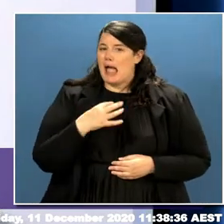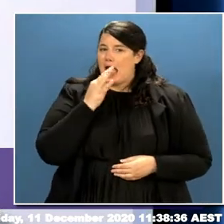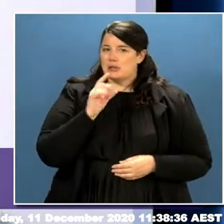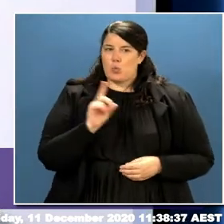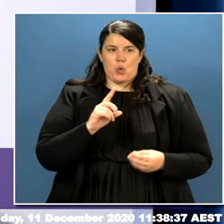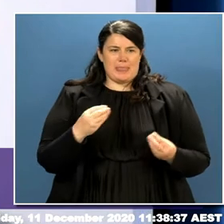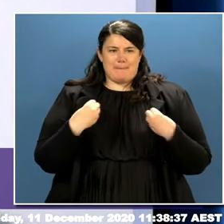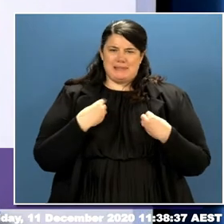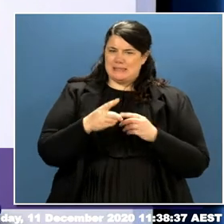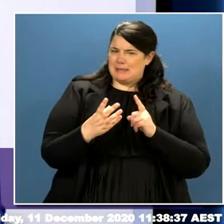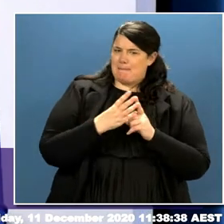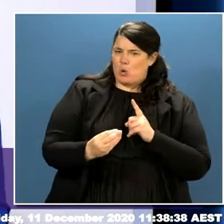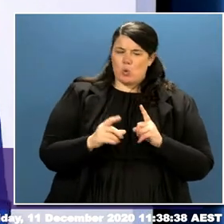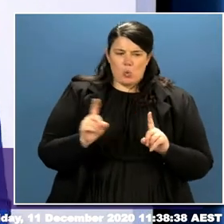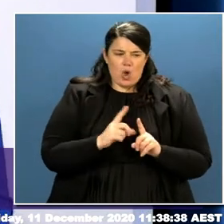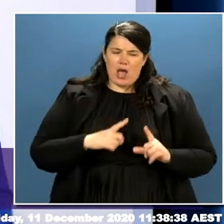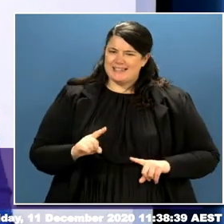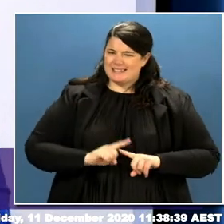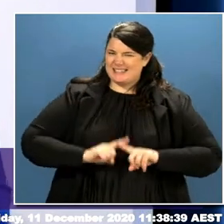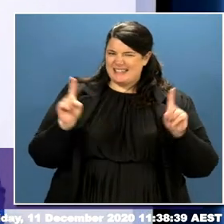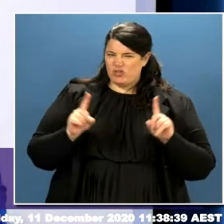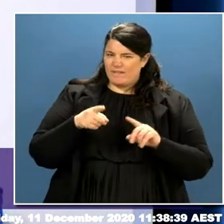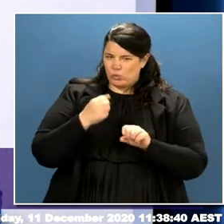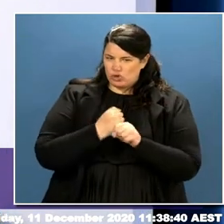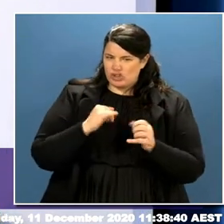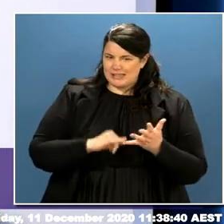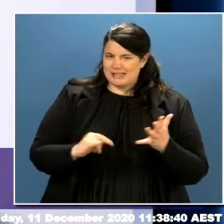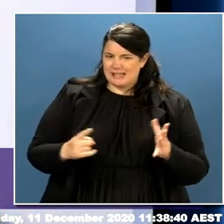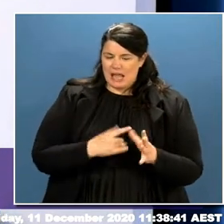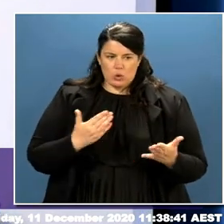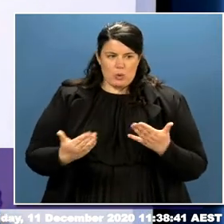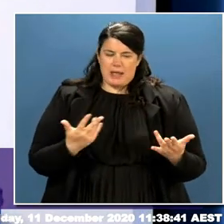different about the business model for GSA to other organisations?